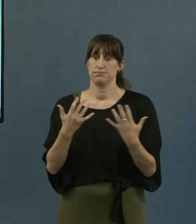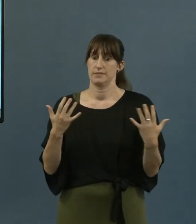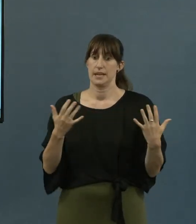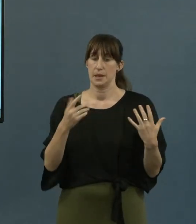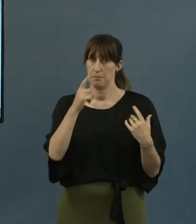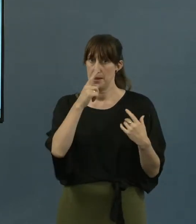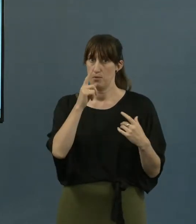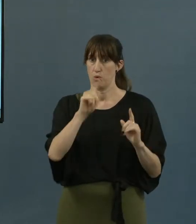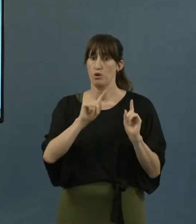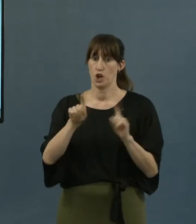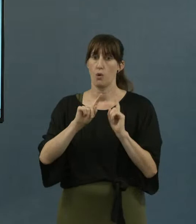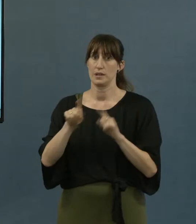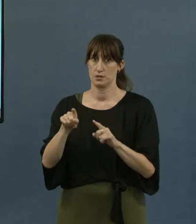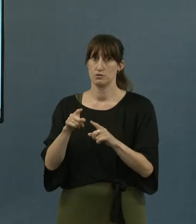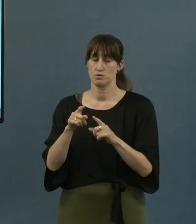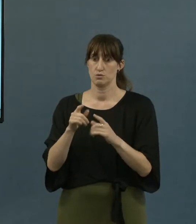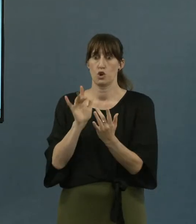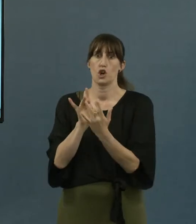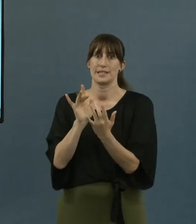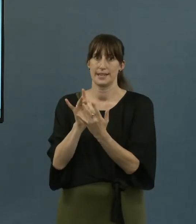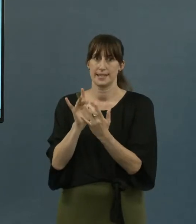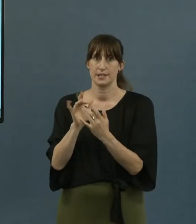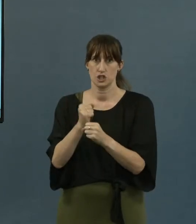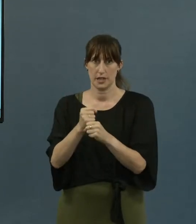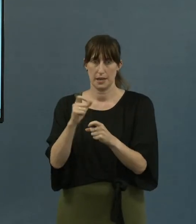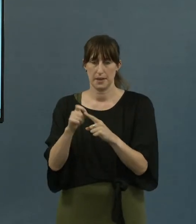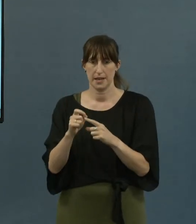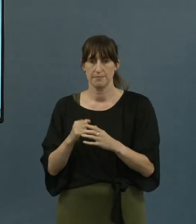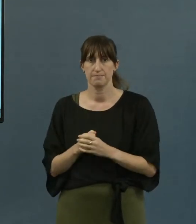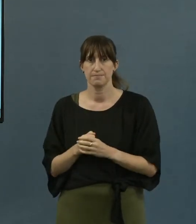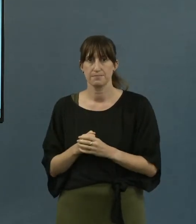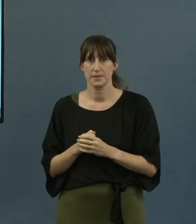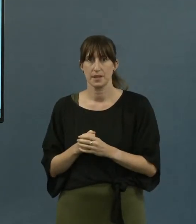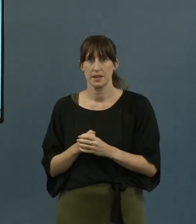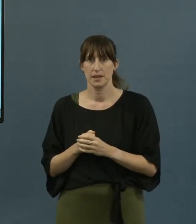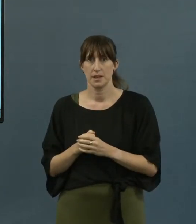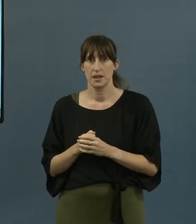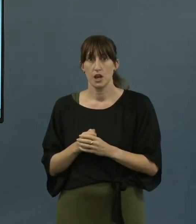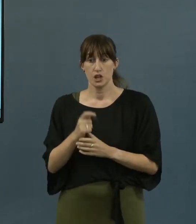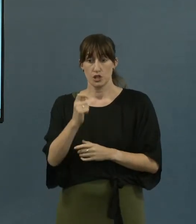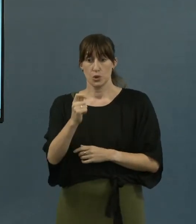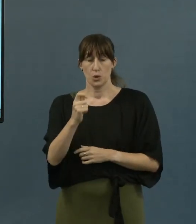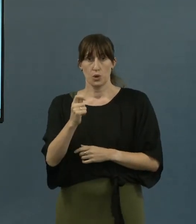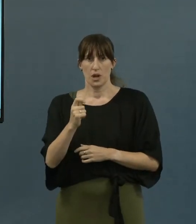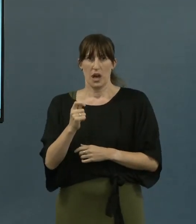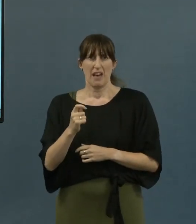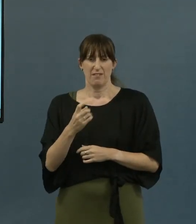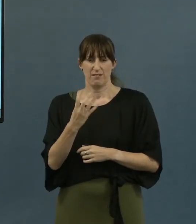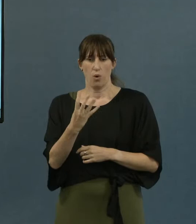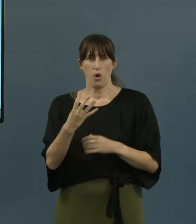practice during this time. We're going to have two shorter working weeks with the public